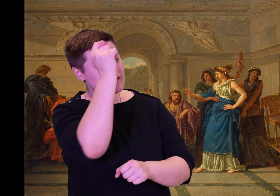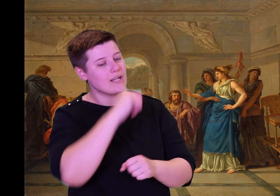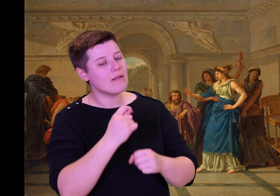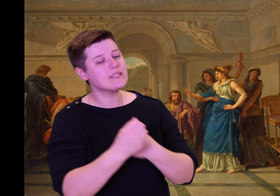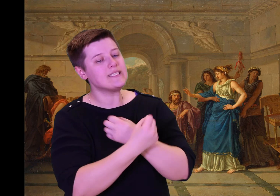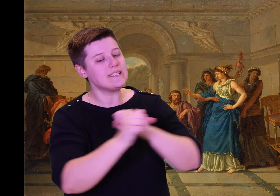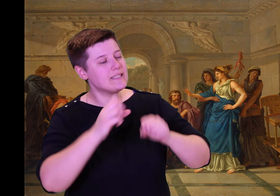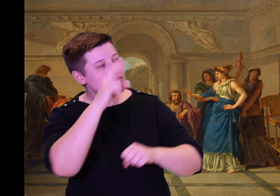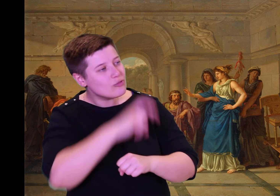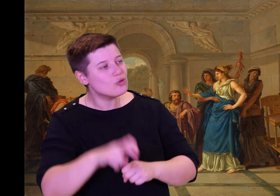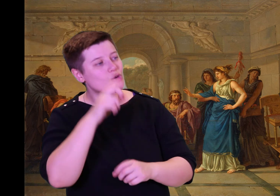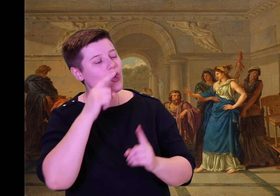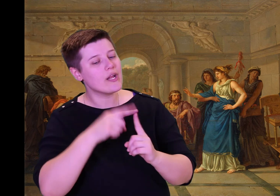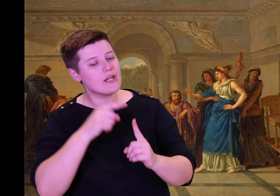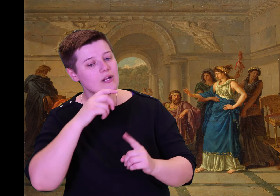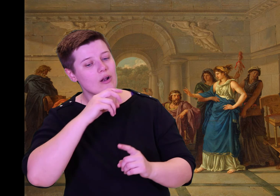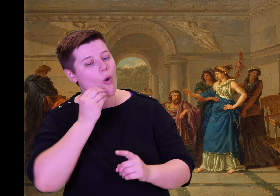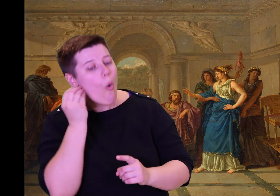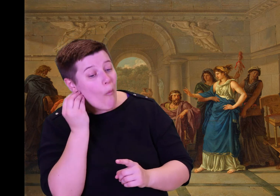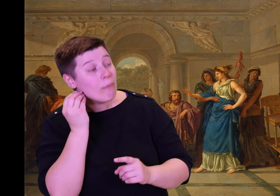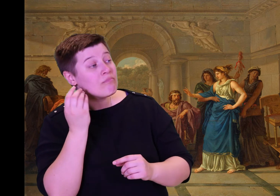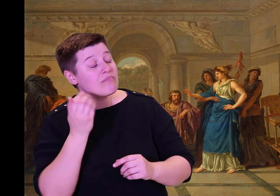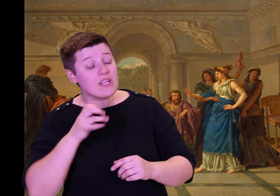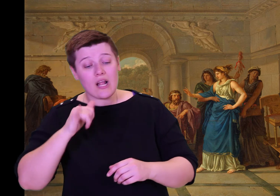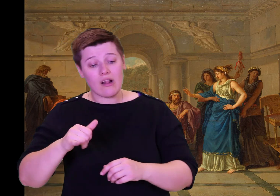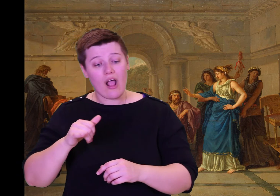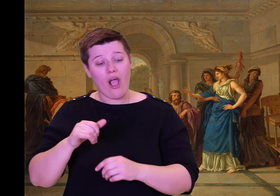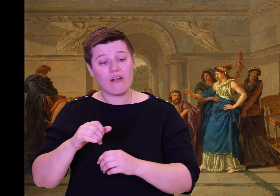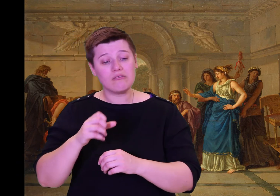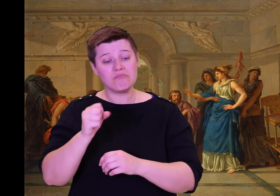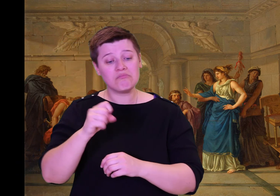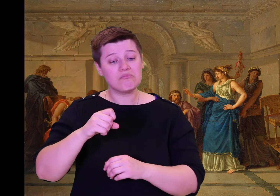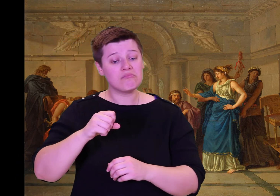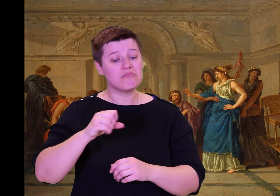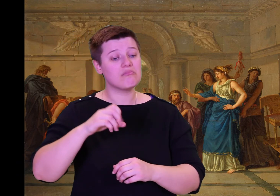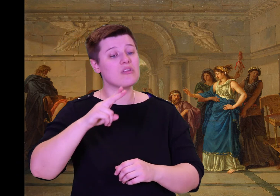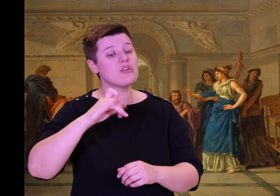beneath his own high roof, in his own country."